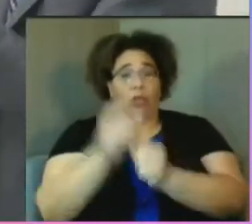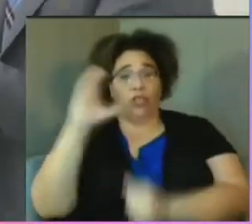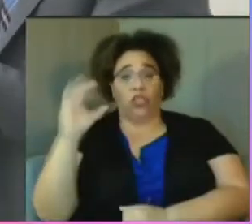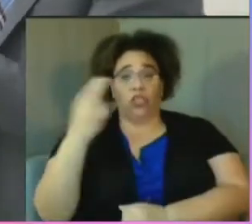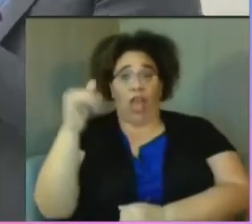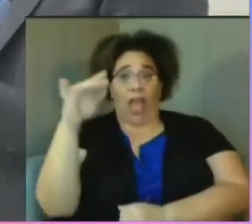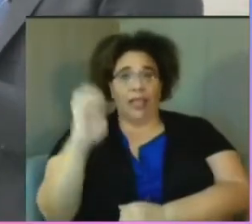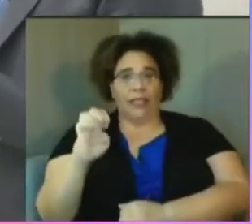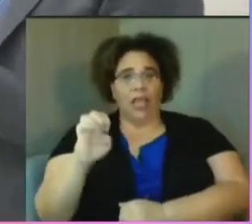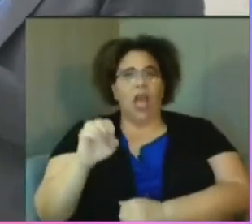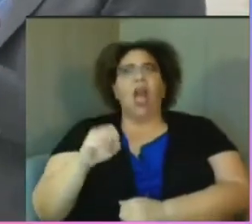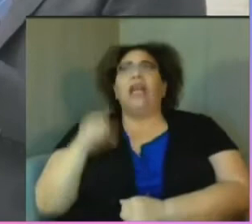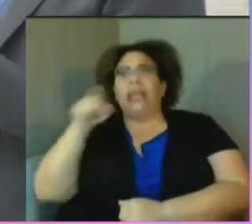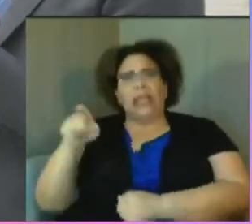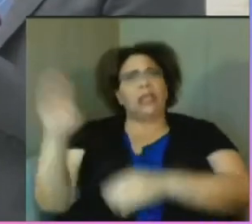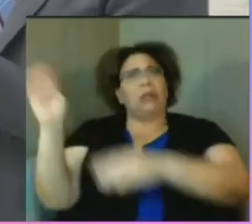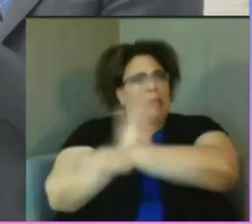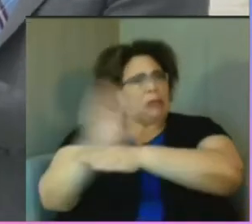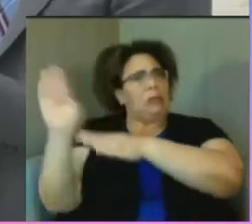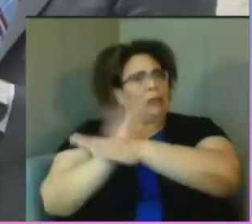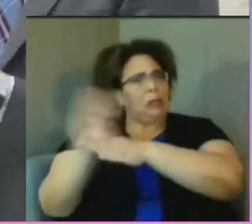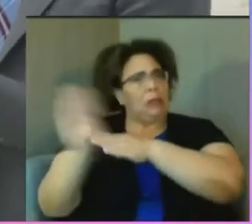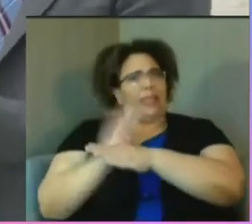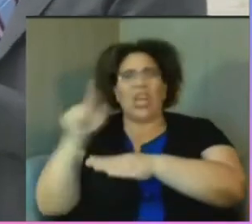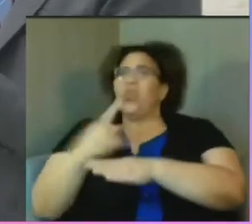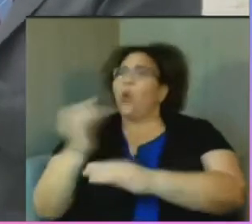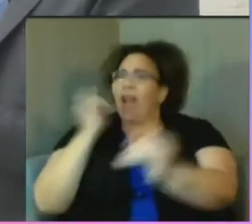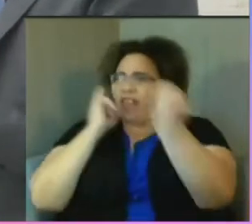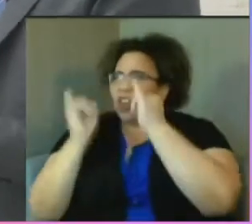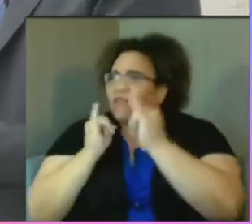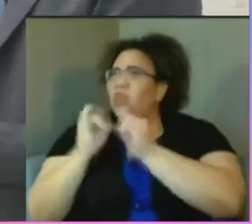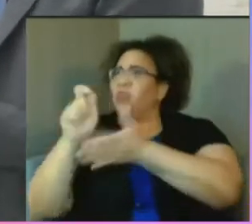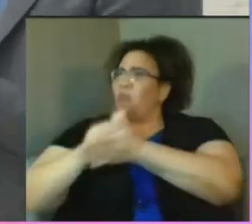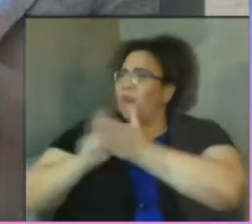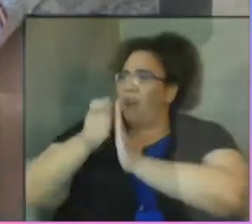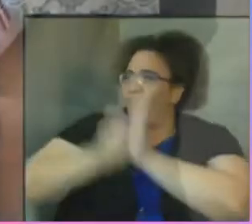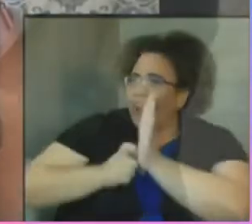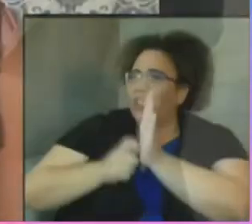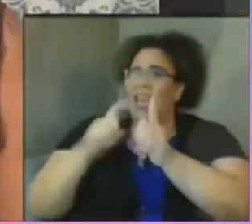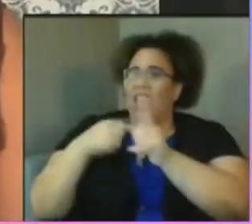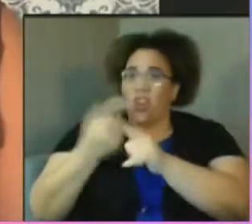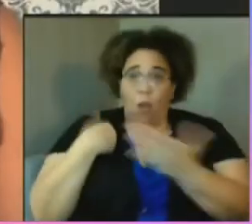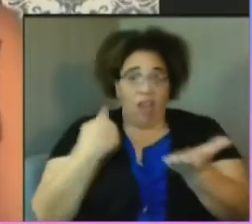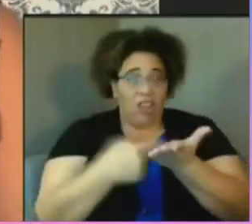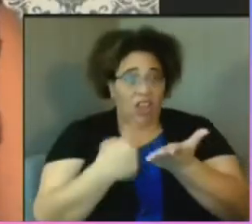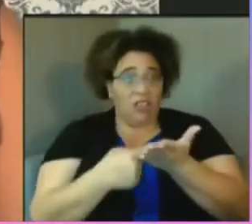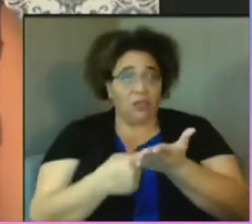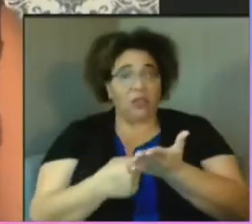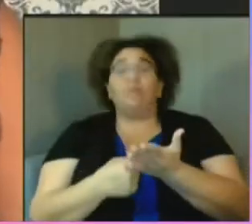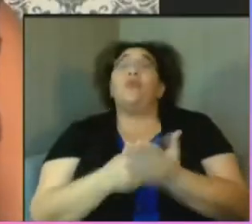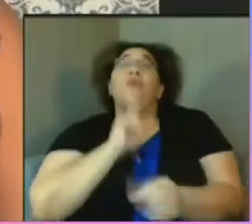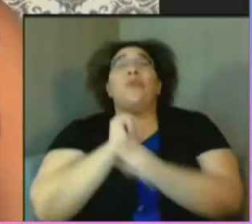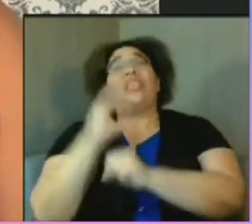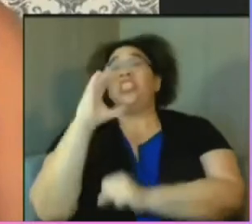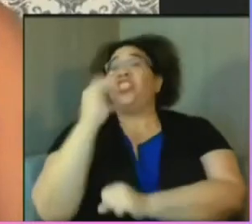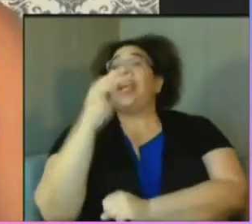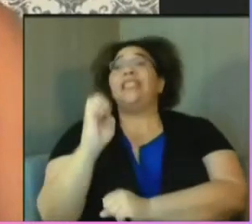you're writing so many articles and you have an appearance this on the disclosure conversation so Chase, thank you so much for joining us tonight.